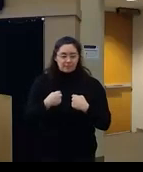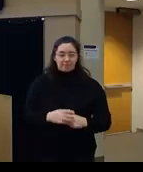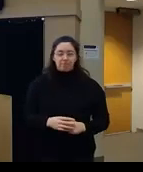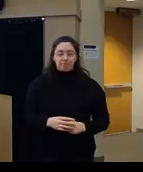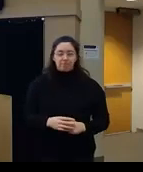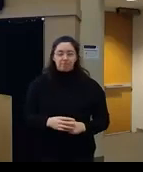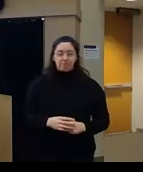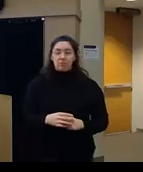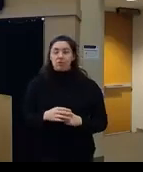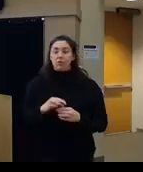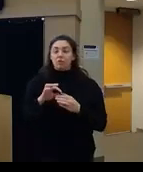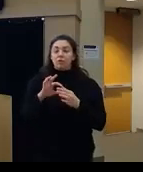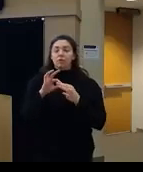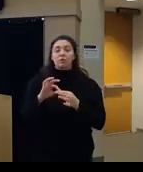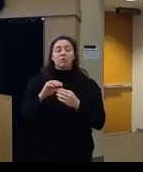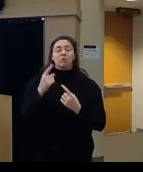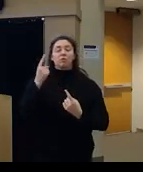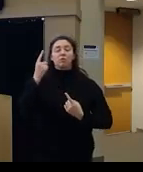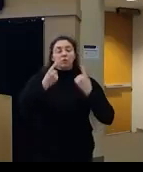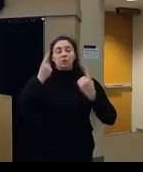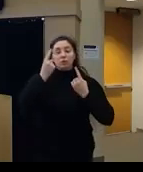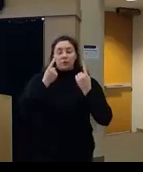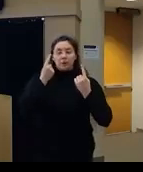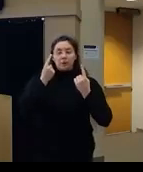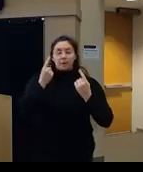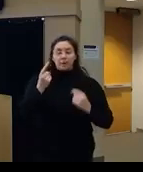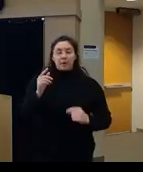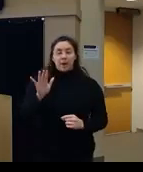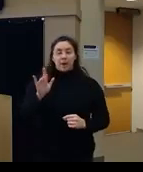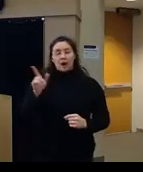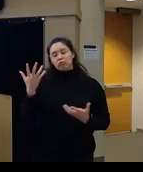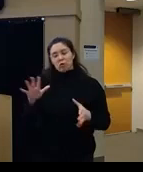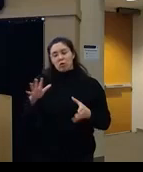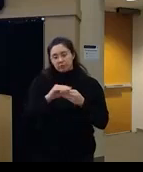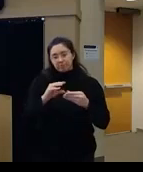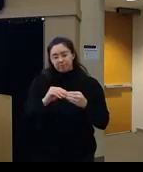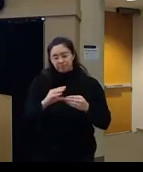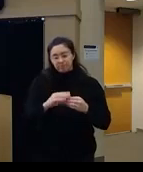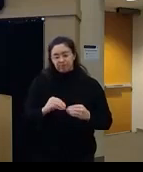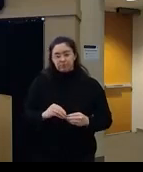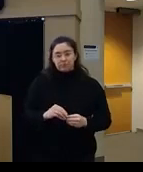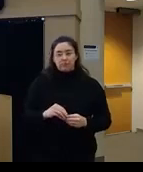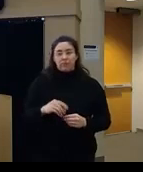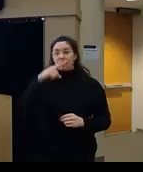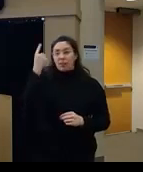especially considering what um what you're saying what um the black psychologists were saying in